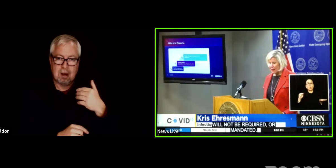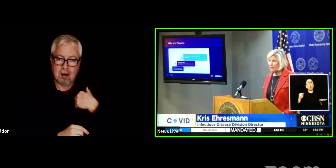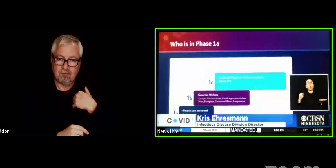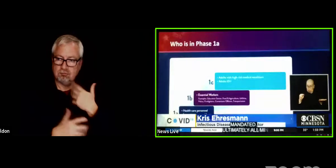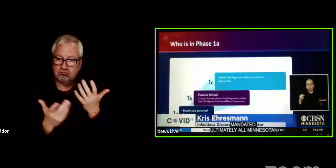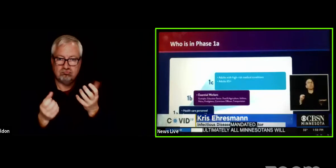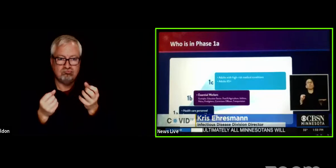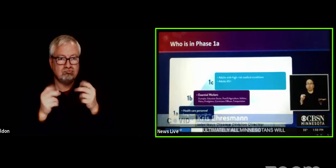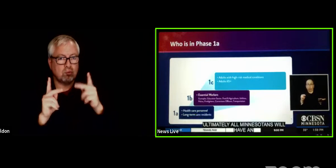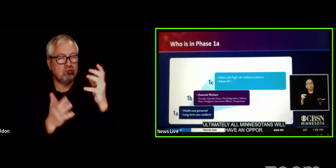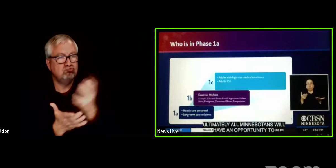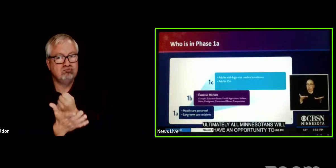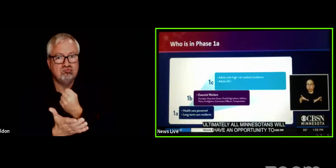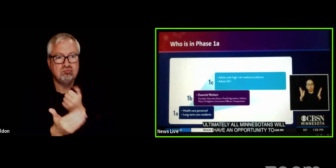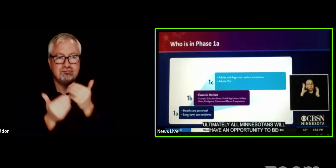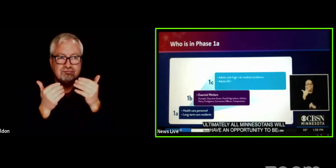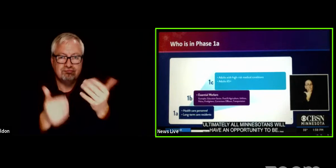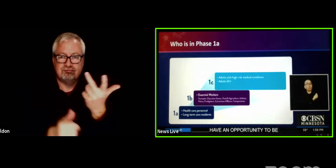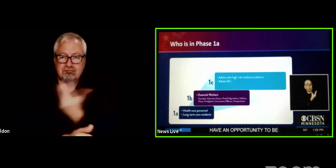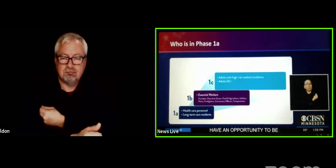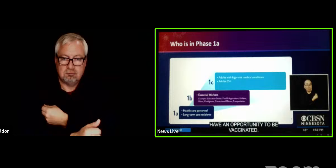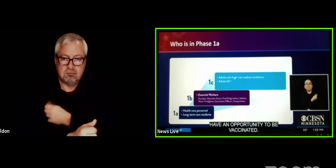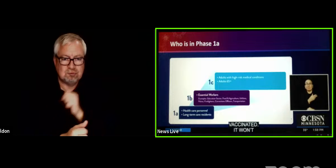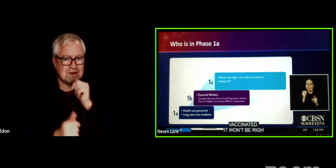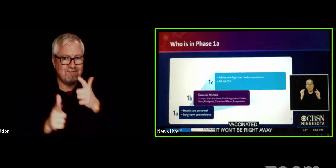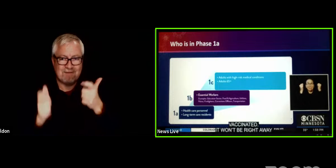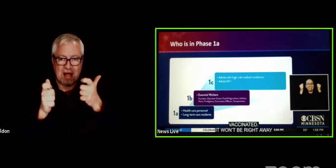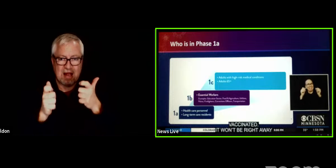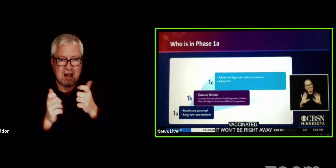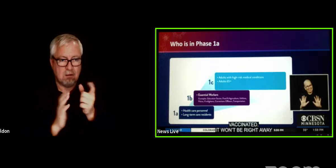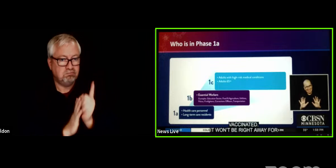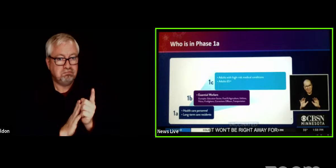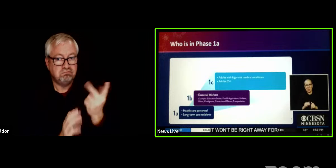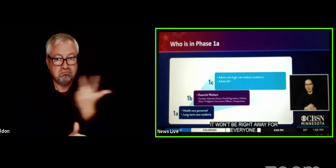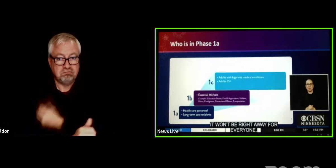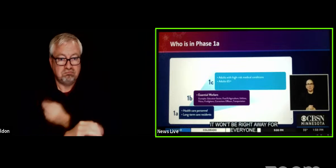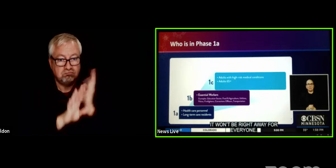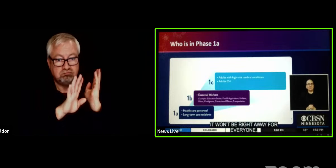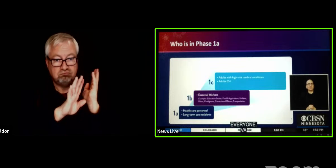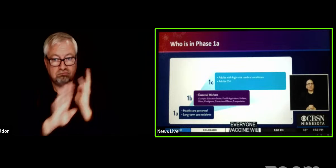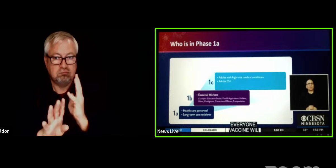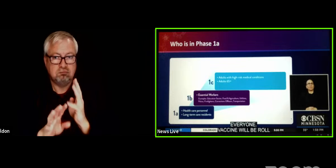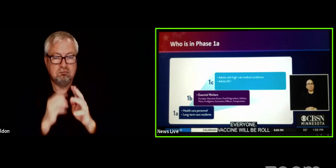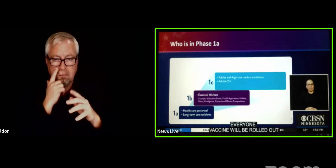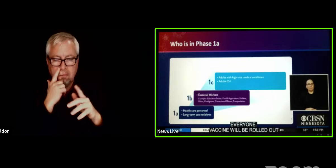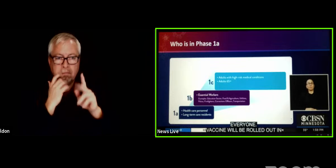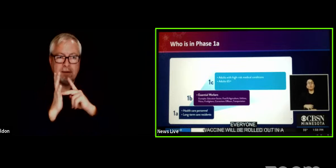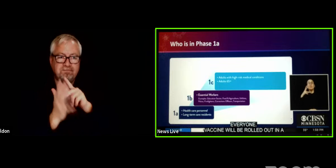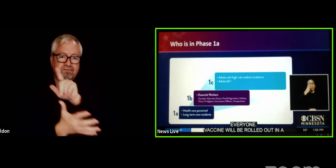VACCINE WILL BE ROLLED OUT IN A PHASED APPROACH AND THIS IS BECAUSE WE WON'T HAVE ALL THE VACCINE THAT WE NEED OR